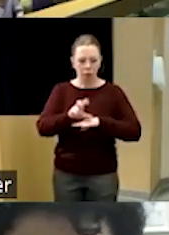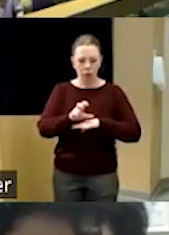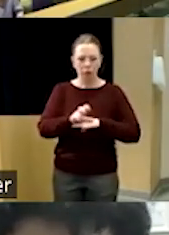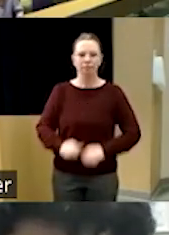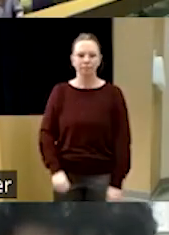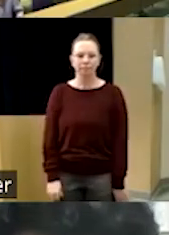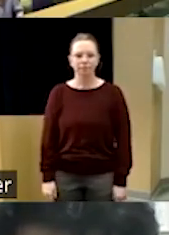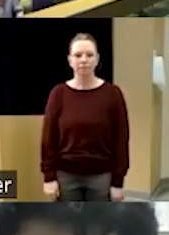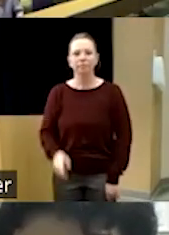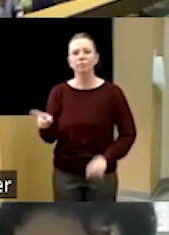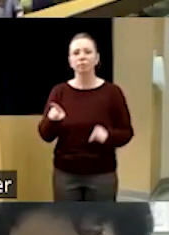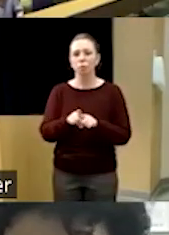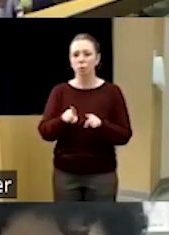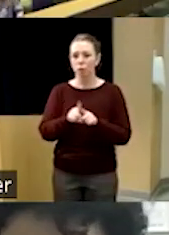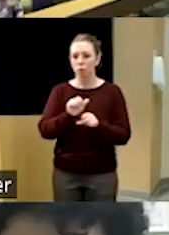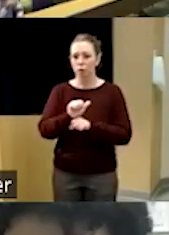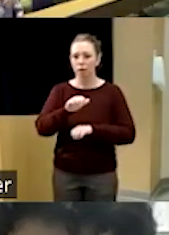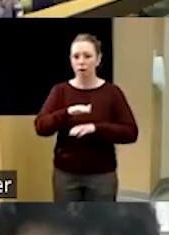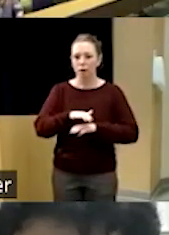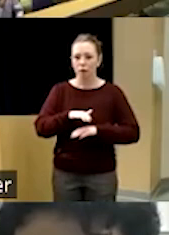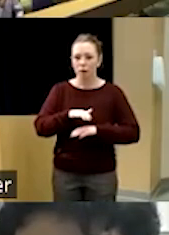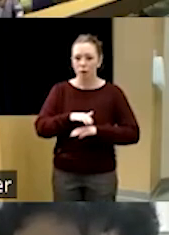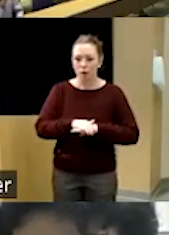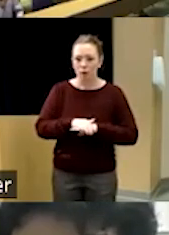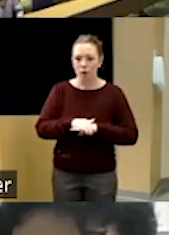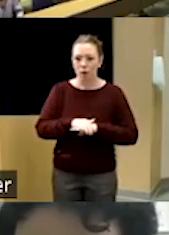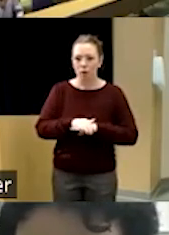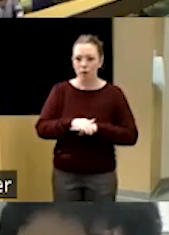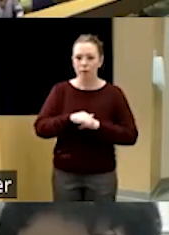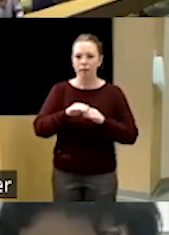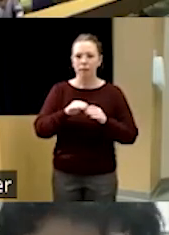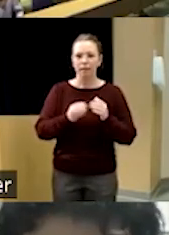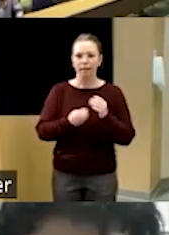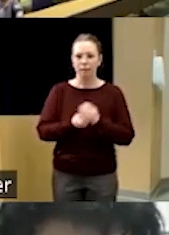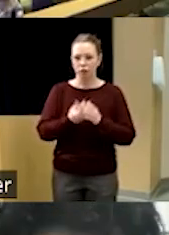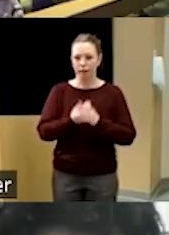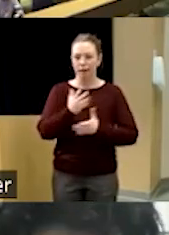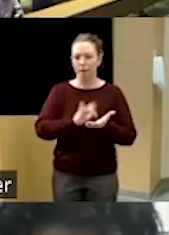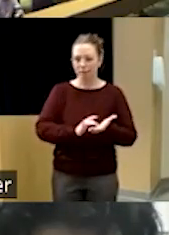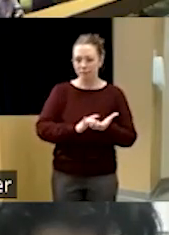she's also working on regenerative regenerative medicine in Plexus injury patient patients